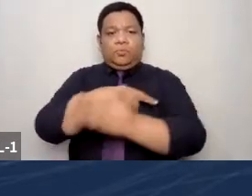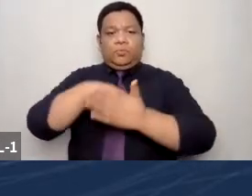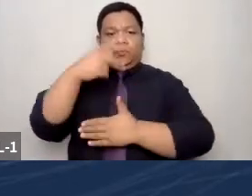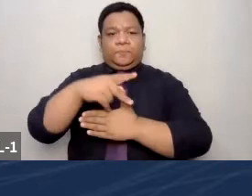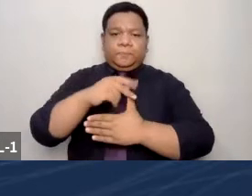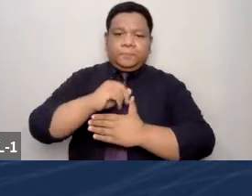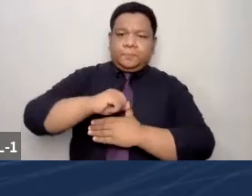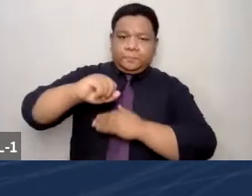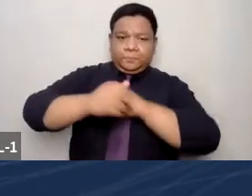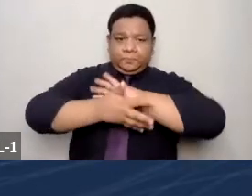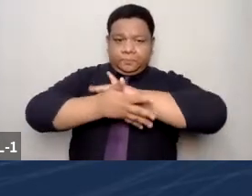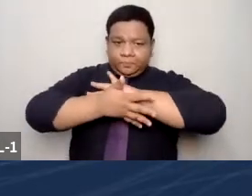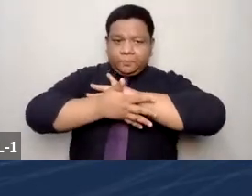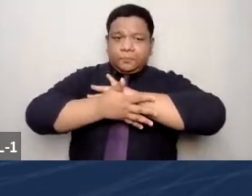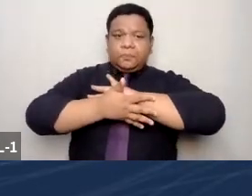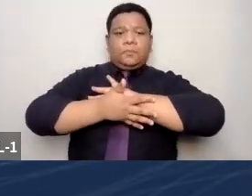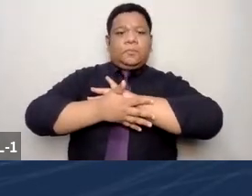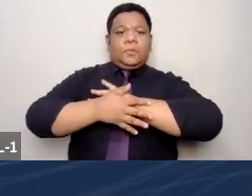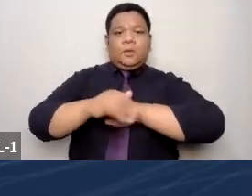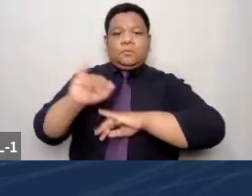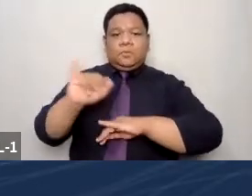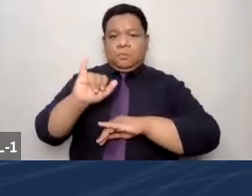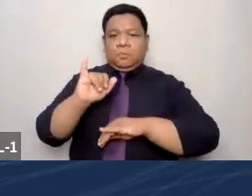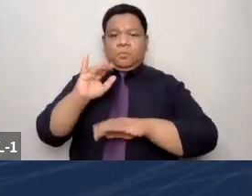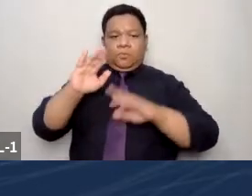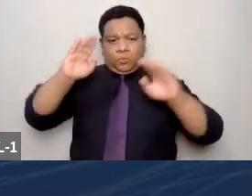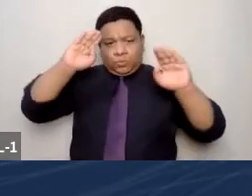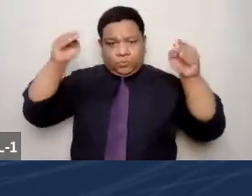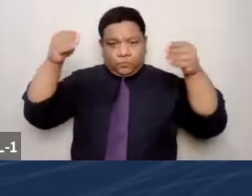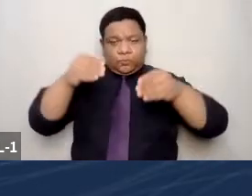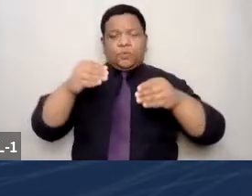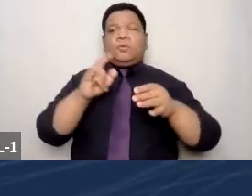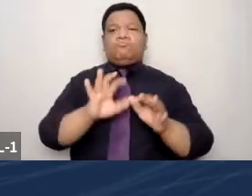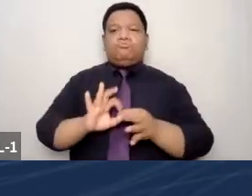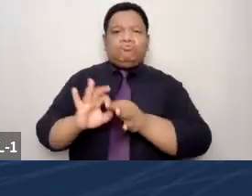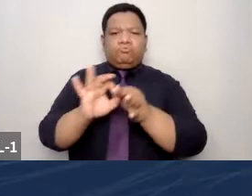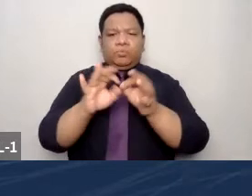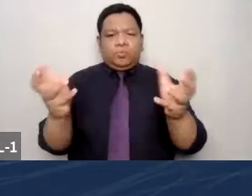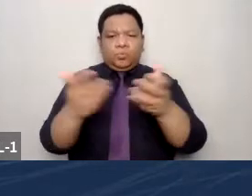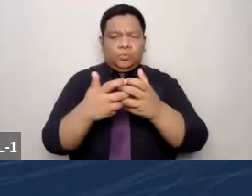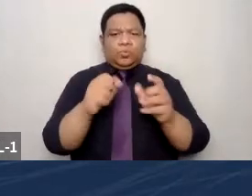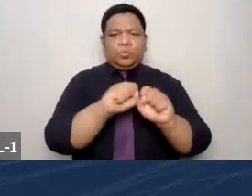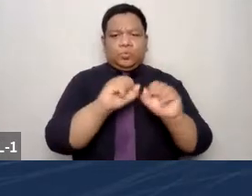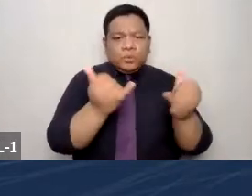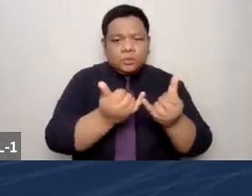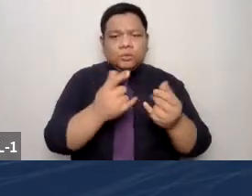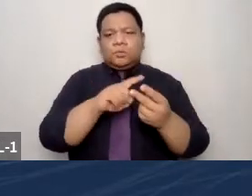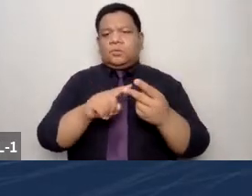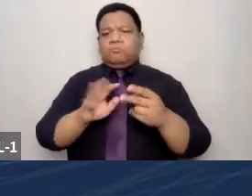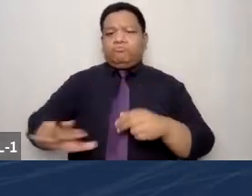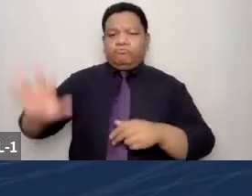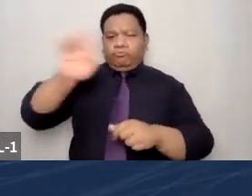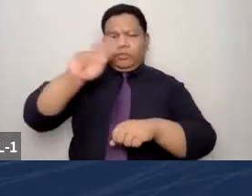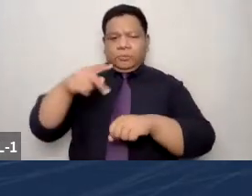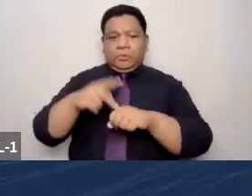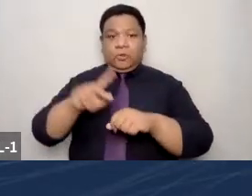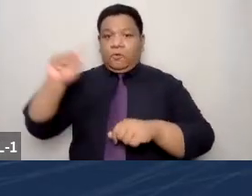adapting a whole-of-nation and whole-of-society approach in collaboration with all government agencies aside from DOH